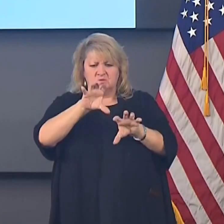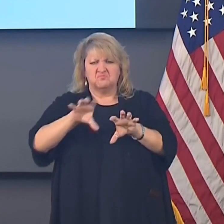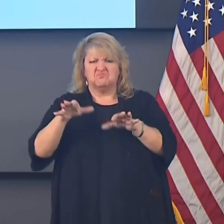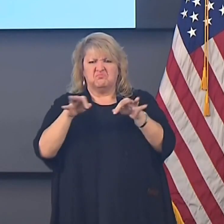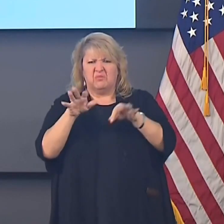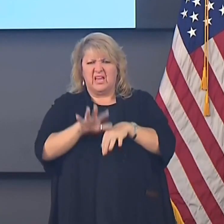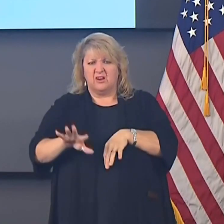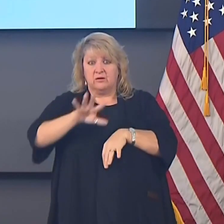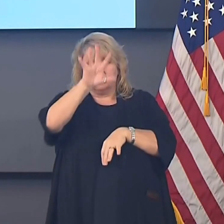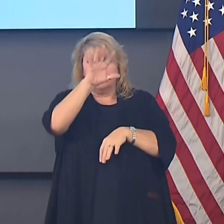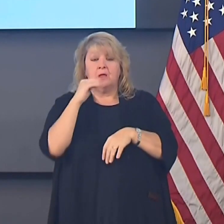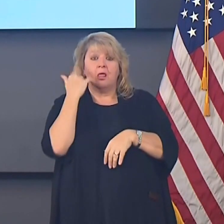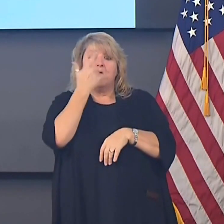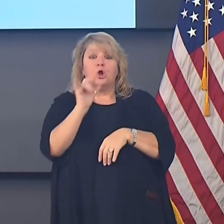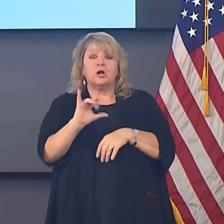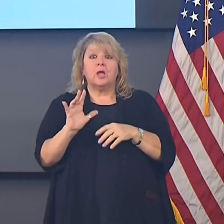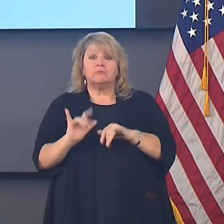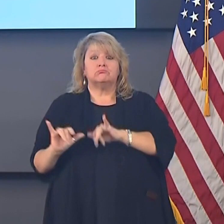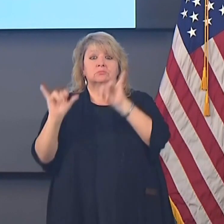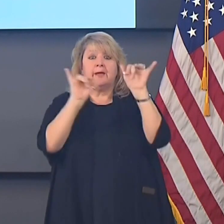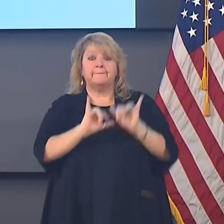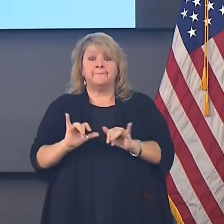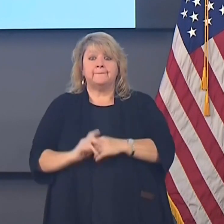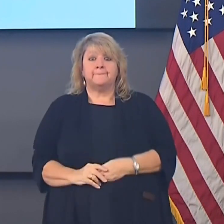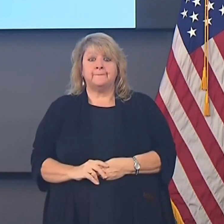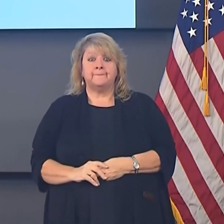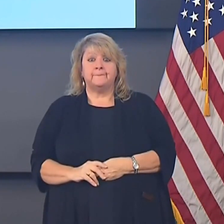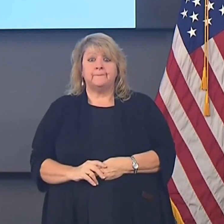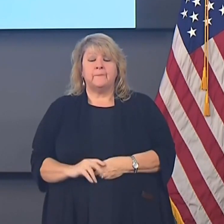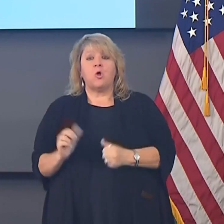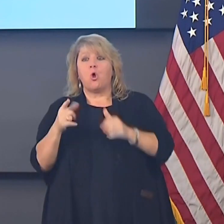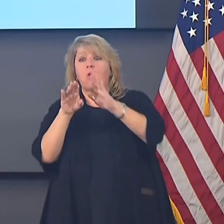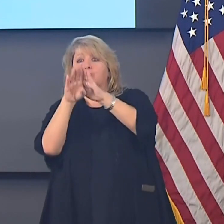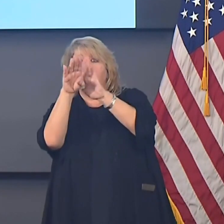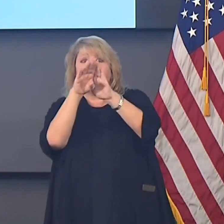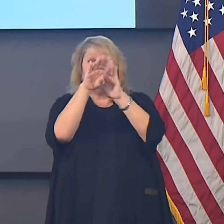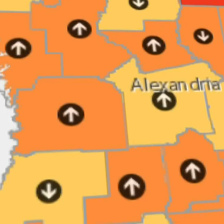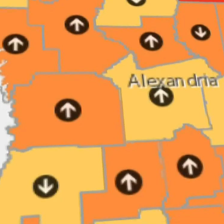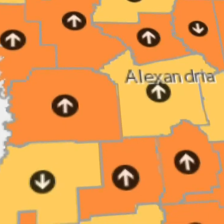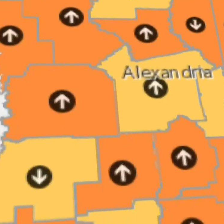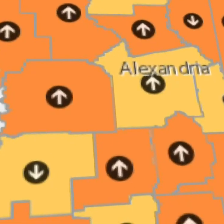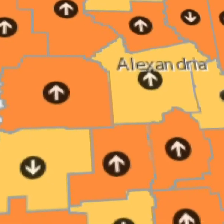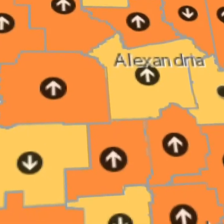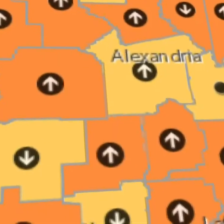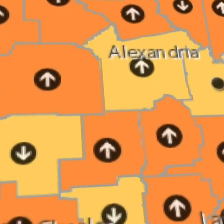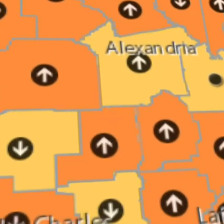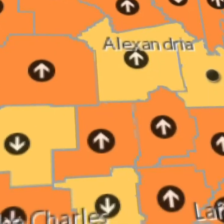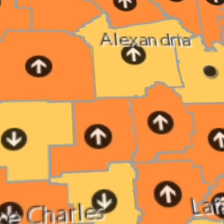TO A MODIFIED PHASE 2. AMID SURGING TO A MODIFIED PHASE 2. AMID SURGING COROANVIRUS TO A MODIFIED PHASE 2. AMID SURGING COROANVIRUS CASES AMID SURGING COROANVIRUS CASES AMID SURGING COROANVIRUS CASES ,KANTER AMID SURGING COROANVIRUS CASES ,KANTER SAYS AMID SURGING COROANVIRUS CASES ,KANTER SAYS THE AMID SURGING COROANVIRUS CASES ,KANTER SAYS THE SURGE AMID SURGING COROANVIRUS CASES ,KANTER SAYS THE SURGE IN ,KANTER SAYS THE SURGE IN ,KANTER SAYS THE SURGE IN CASES ,KANTER SAYS THE SURGE IN CASES LAYS ,KANTER SAYS THE SURGE IN CASES LAYS A ,KANTER SAYS THE SURGE IN CASES LAYS A DANGEROUS ,KANTER SAYS THE SURGE IN CASES LAYS A DANGEROUS PATH. CASES LAYS A DANGEROUS PATH. CASES LAYS A DANGEROUS PATH. >> CASES LAYS A DANGEROUS PATH. >> EVERY CASES LAYS A DANGEROUS PATH. >> EVERY REGION CASES LAYS A DANGEROUS PATH. >> EVERY REGION ACROSS CASES LAYS A DANGEROUS PATH. >> EVERY REGION ACROSS THE EVERY REGION ACROSS THE EVERY REGION ACROSS THE STATE EVERY REGION ACROSS THE STATE RIGHT